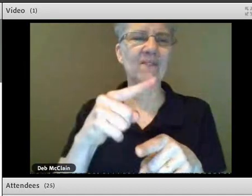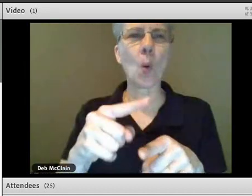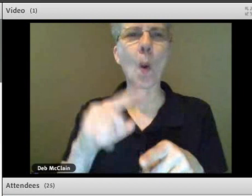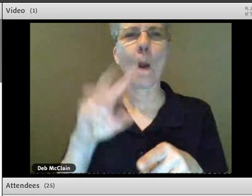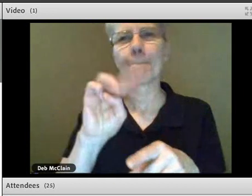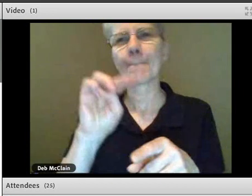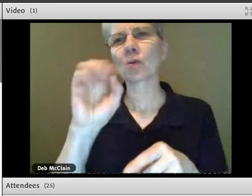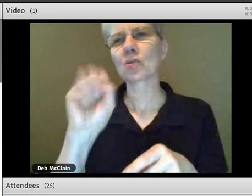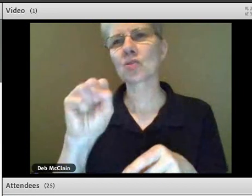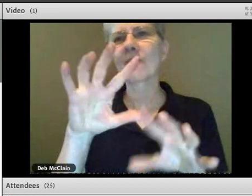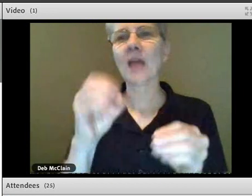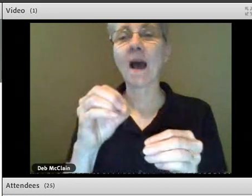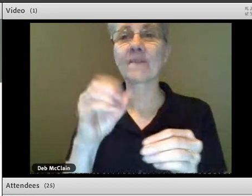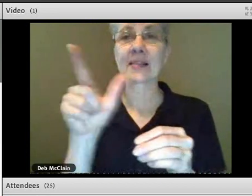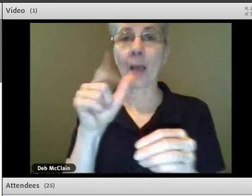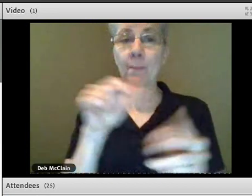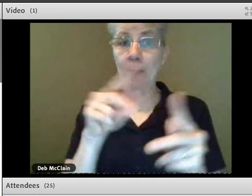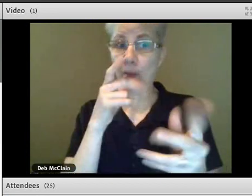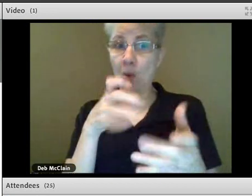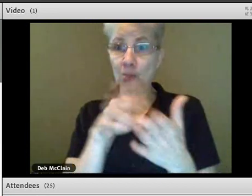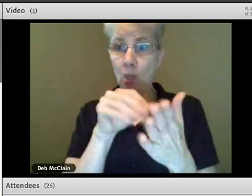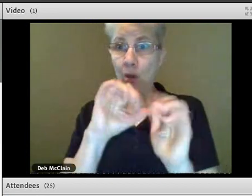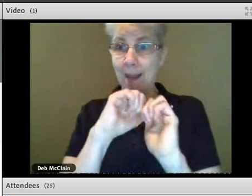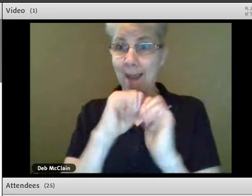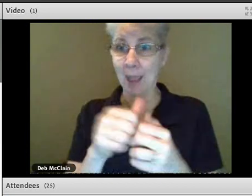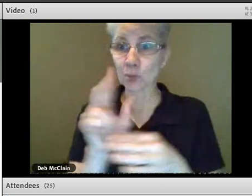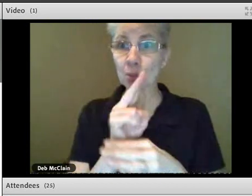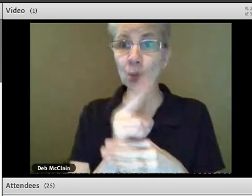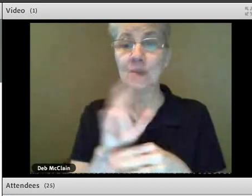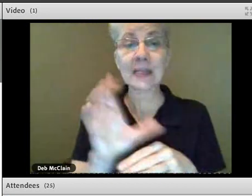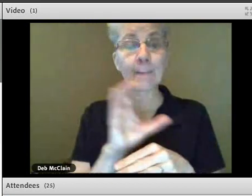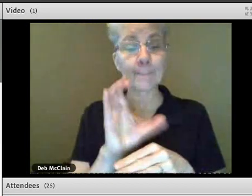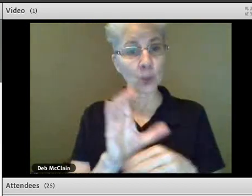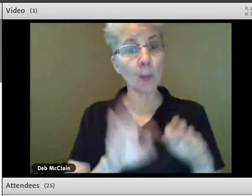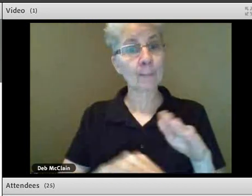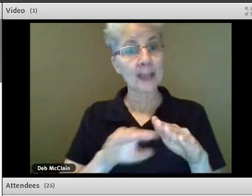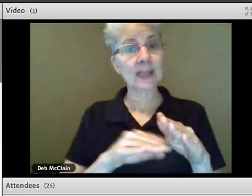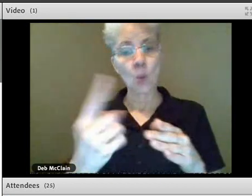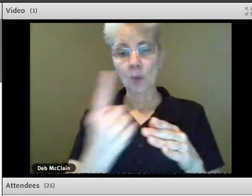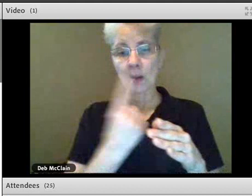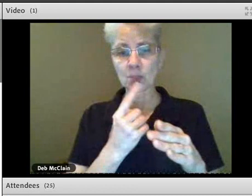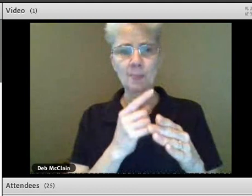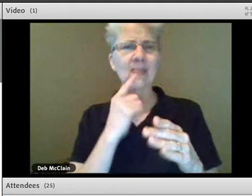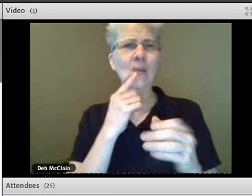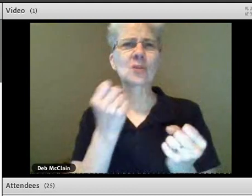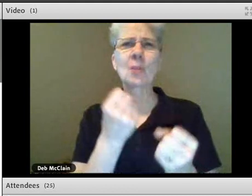in a library, so patrons that wanted to learn how to use their computer essentially would come to me, and there were so many patrons that would say,